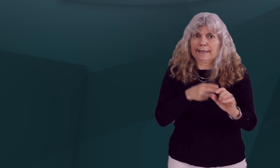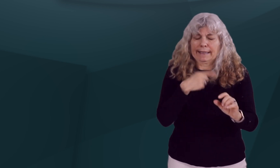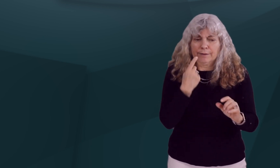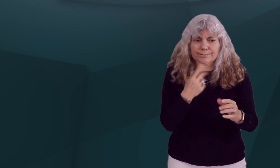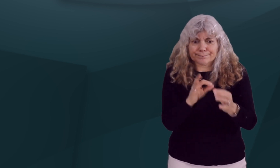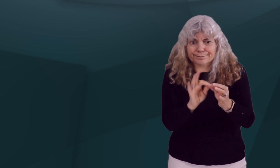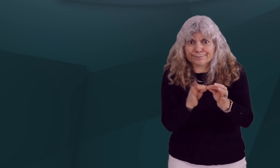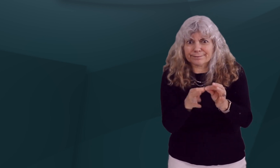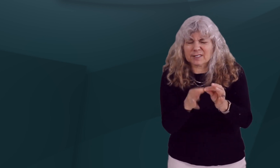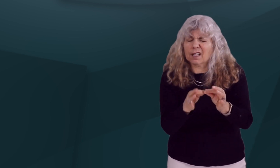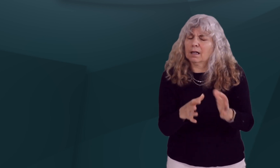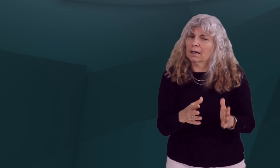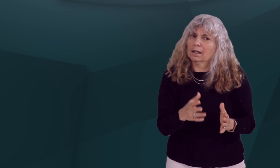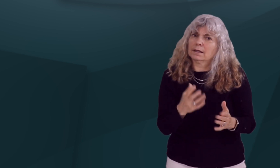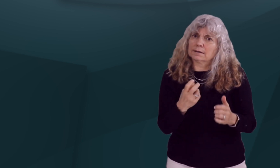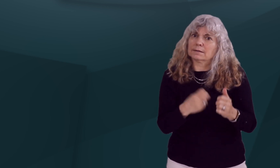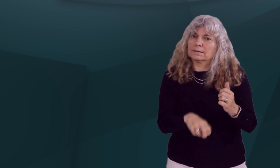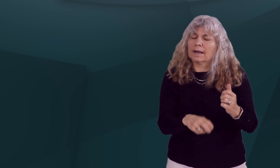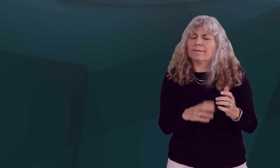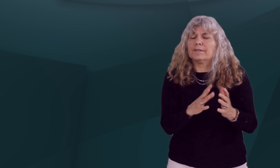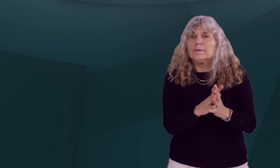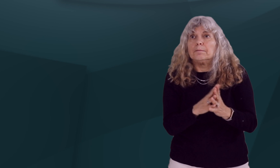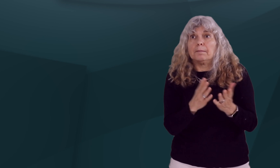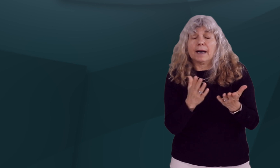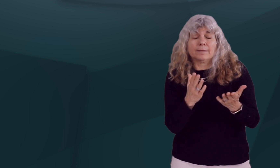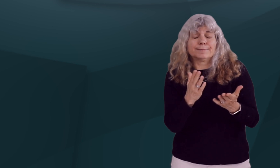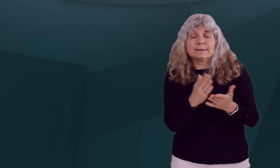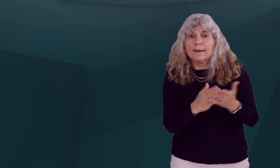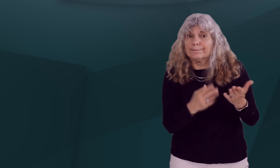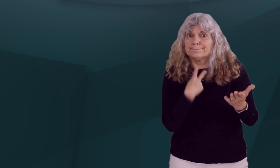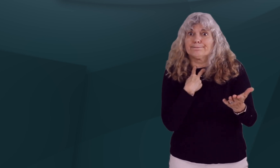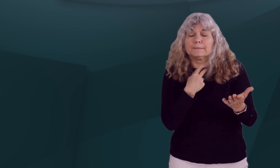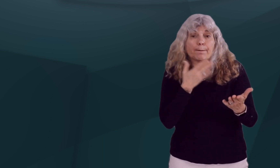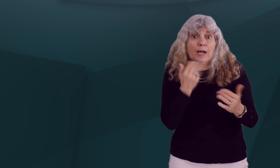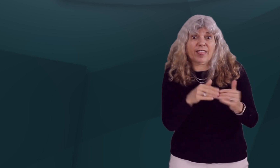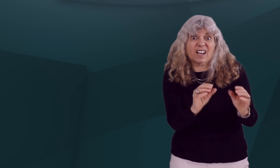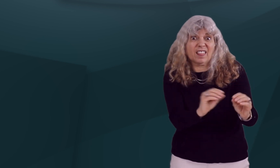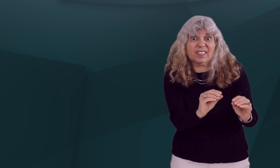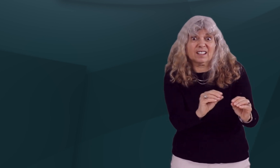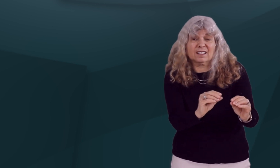for a deaf child to join those programs with the need for interpreters, and it's tough for them to feel comfortable there.